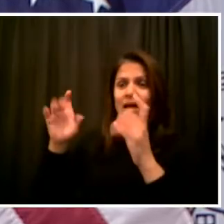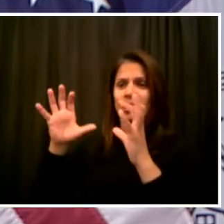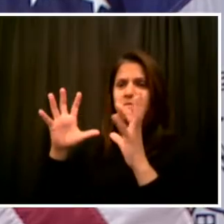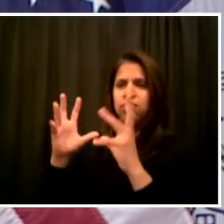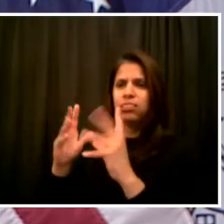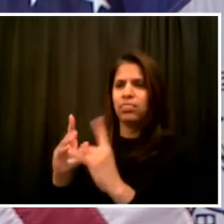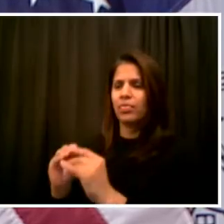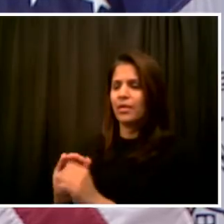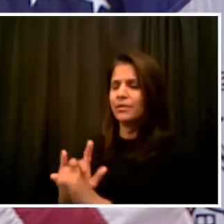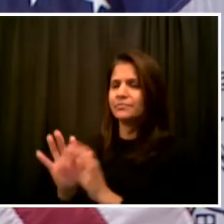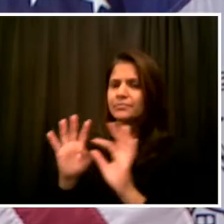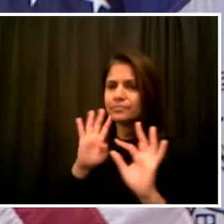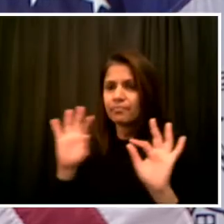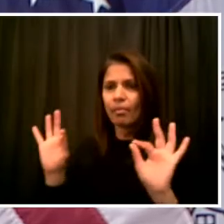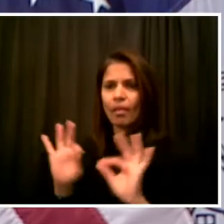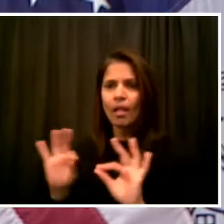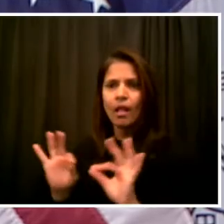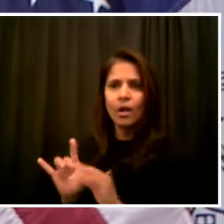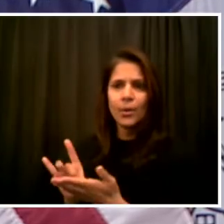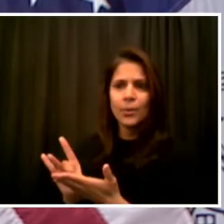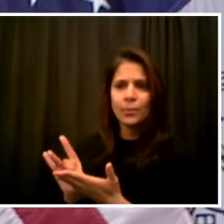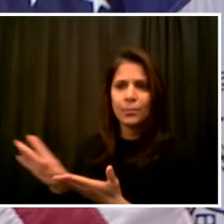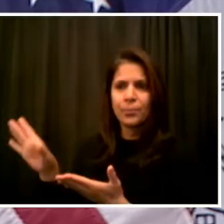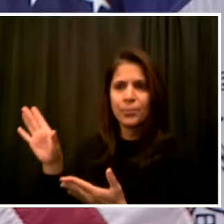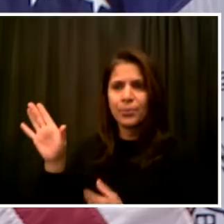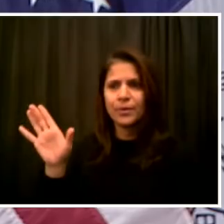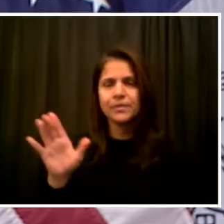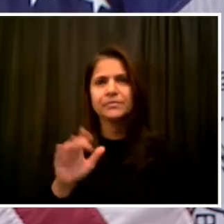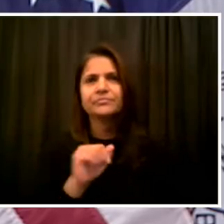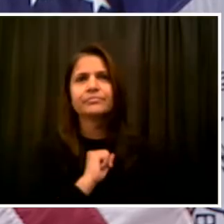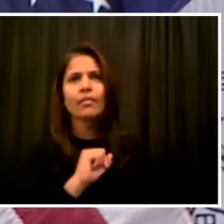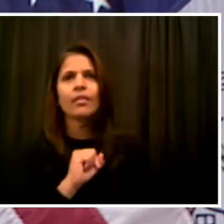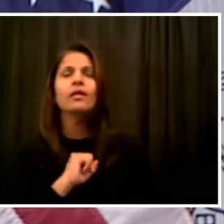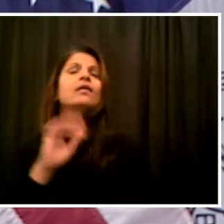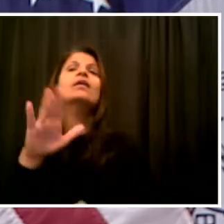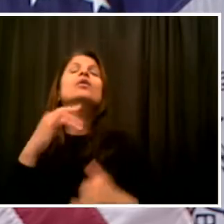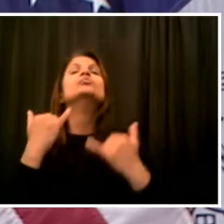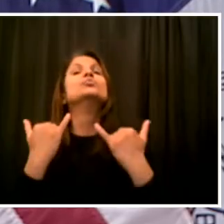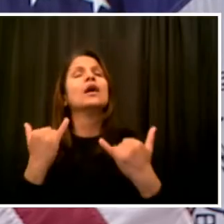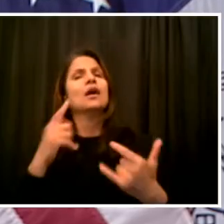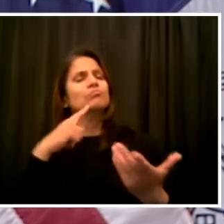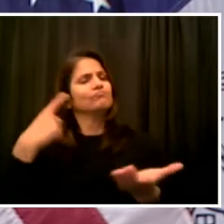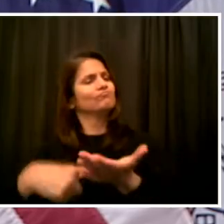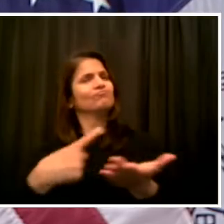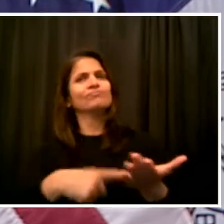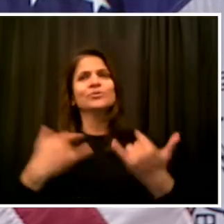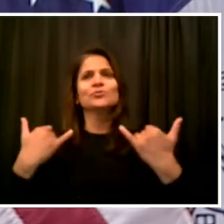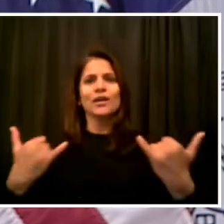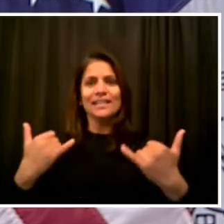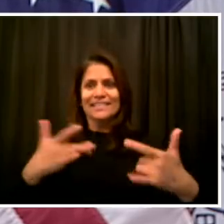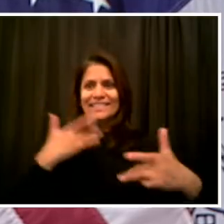LESS ROLE. THE STRENGTH WILL COME TO FORE. THE FACT THAT IN